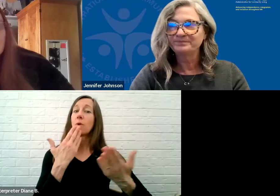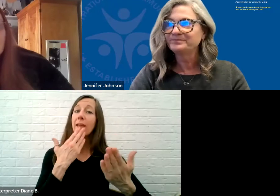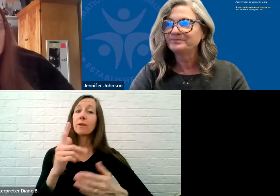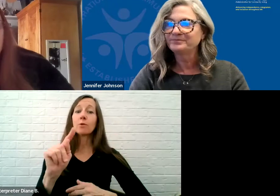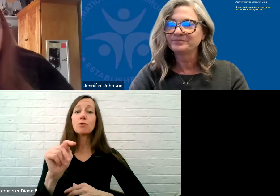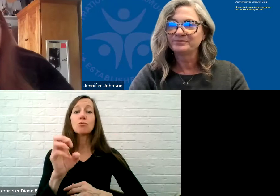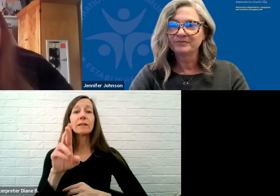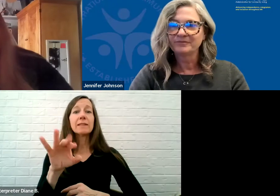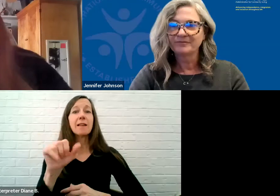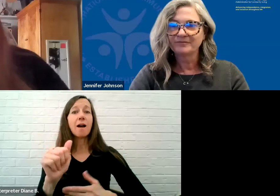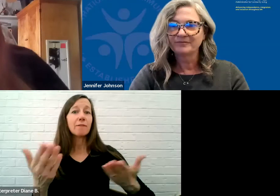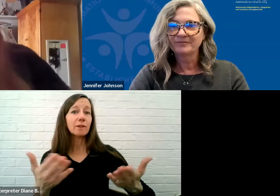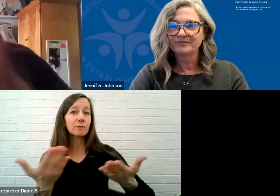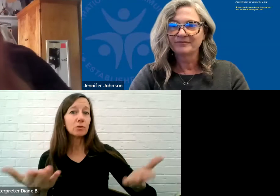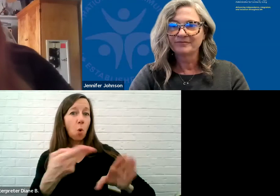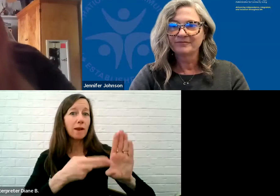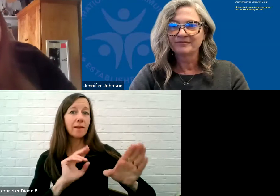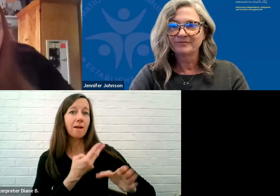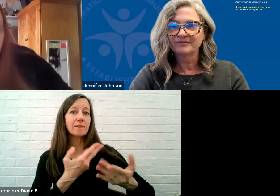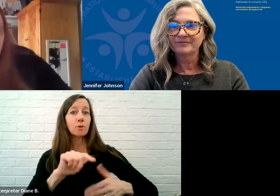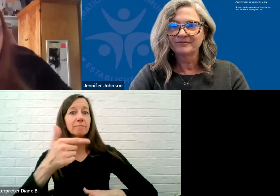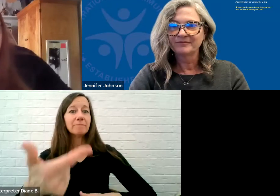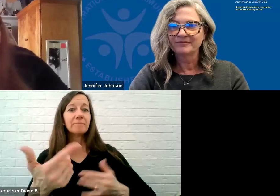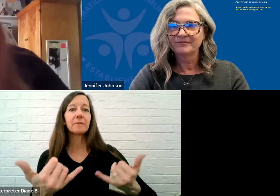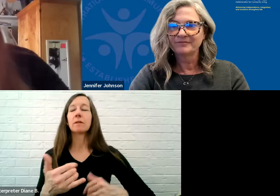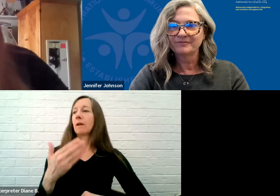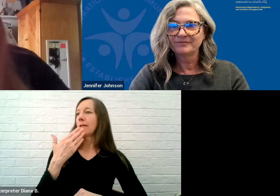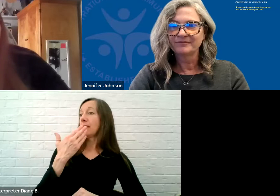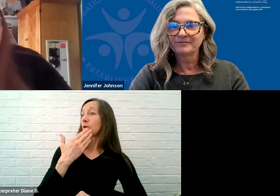Thank you so much. Thank you. Jennifer. Excuse me.